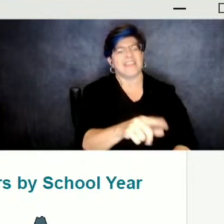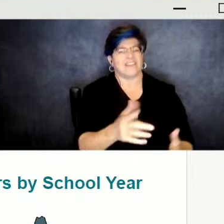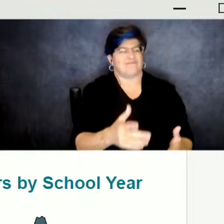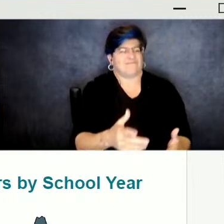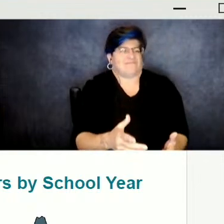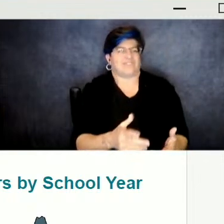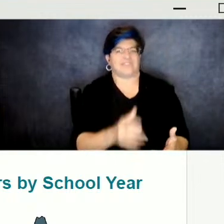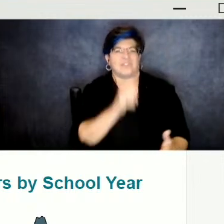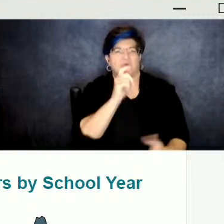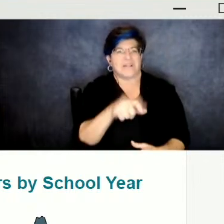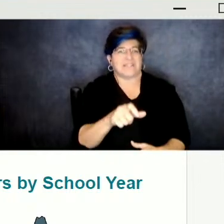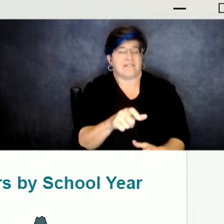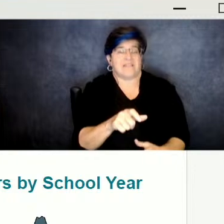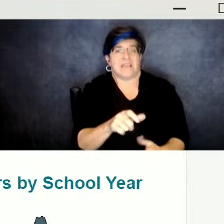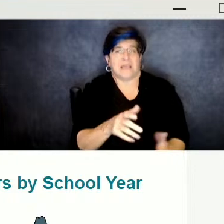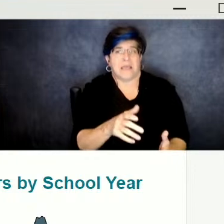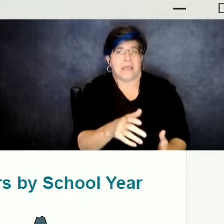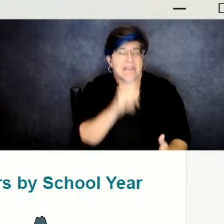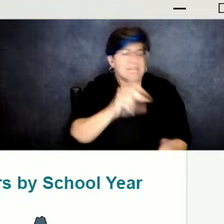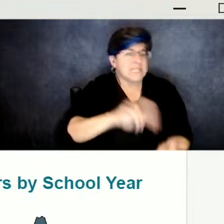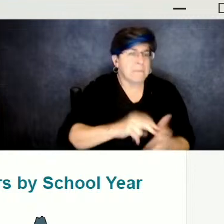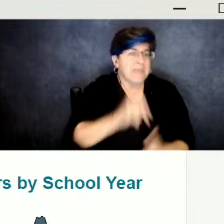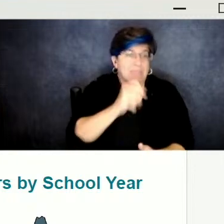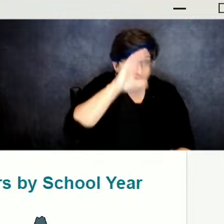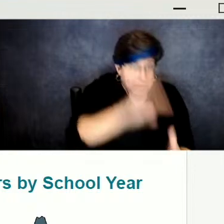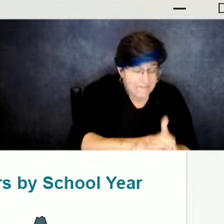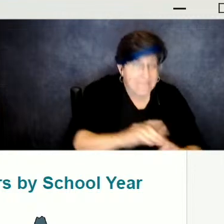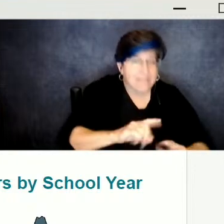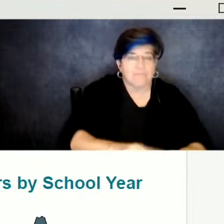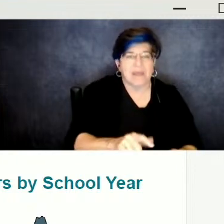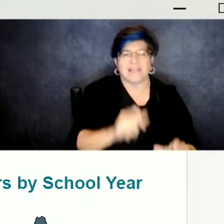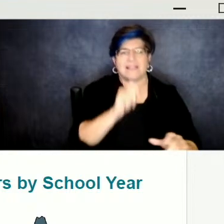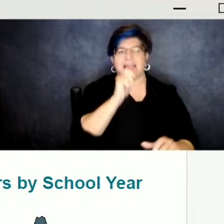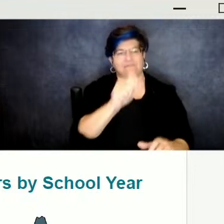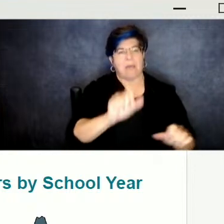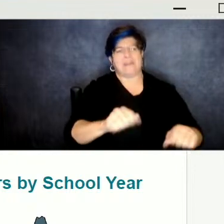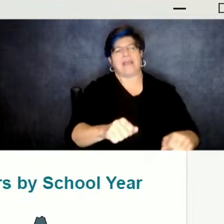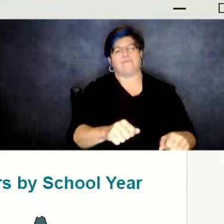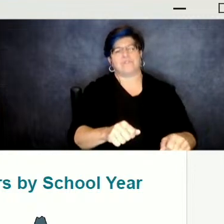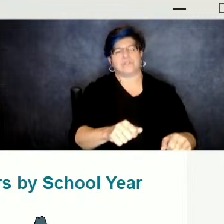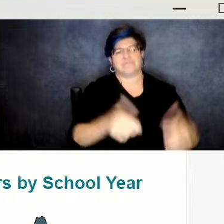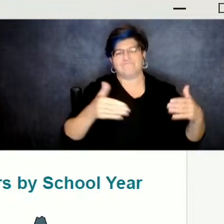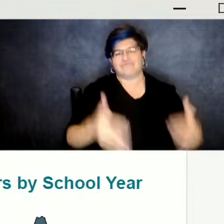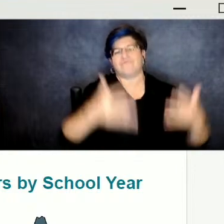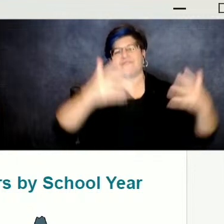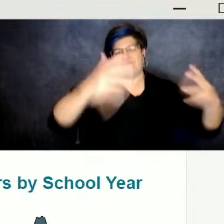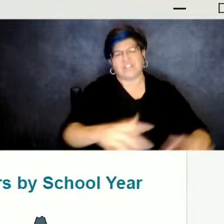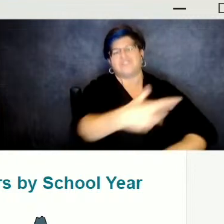DONE. THEY HAVEN'T REQUESTED AN EXEMPTION FROM US THAT THEY DON'T NECESSARILY DON'T NOT